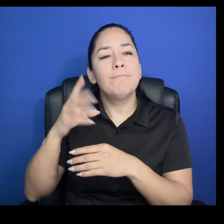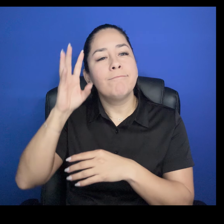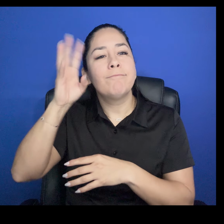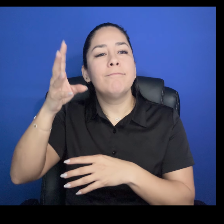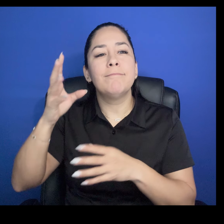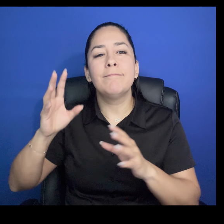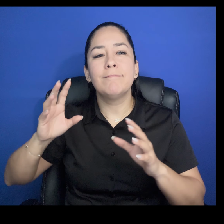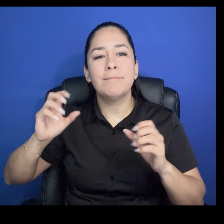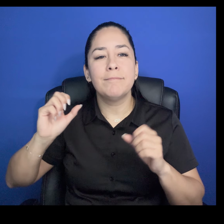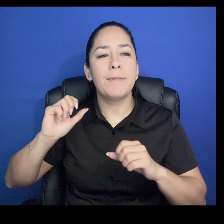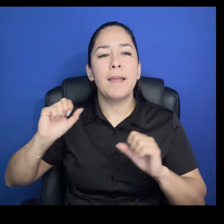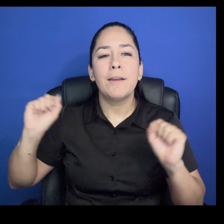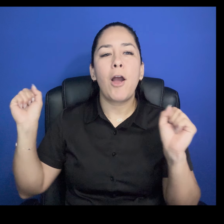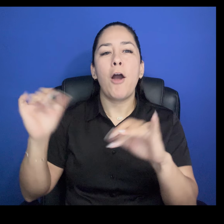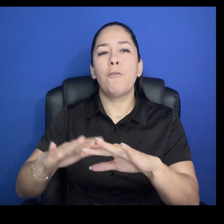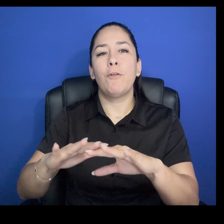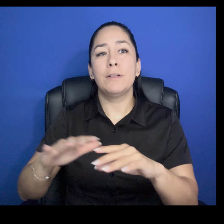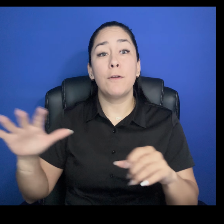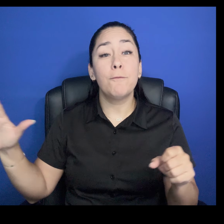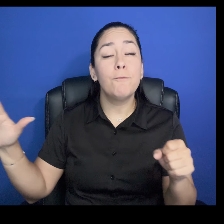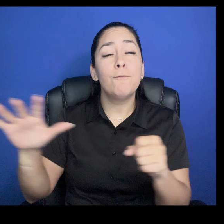that was strictly in Spanish,